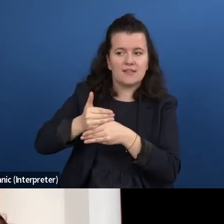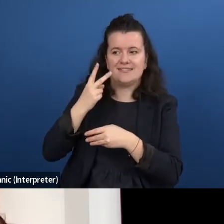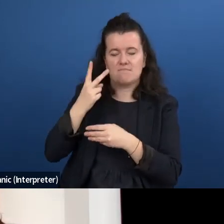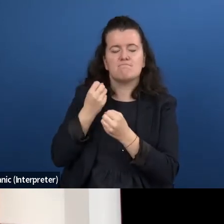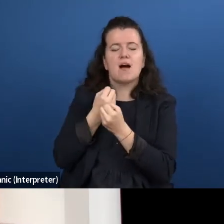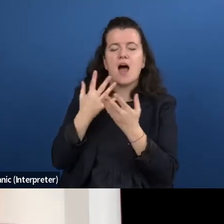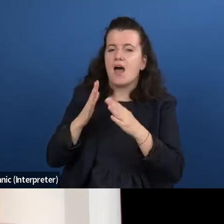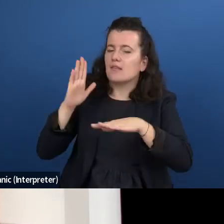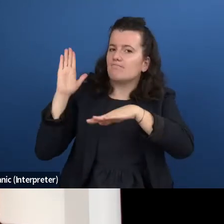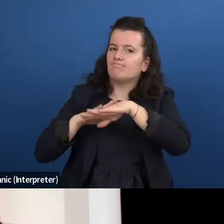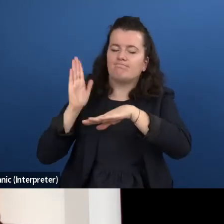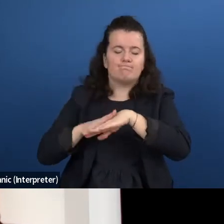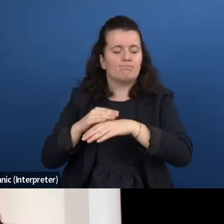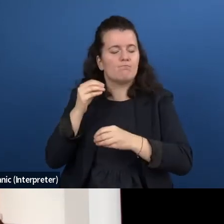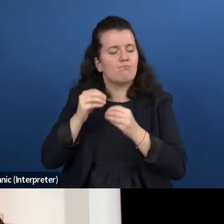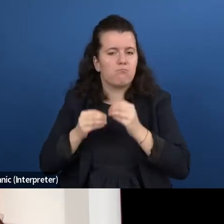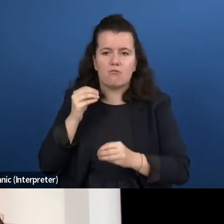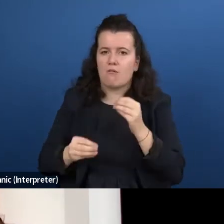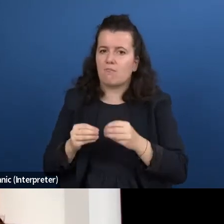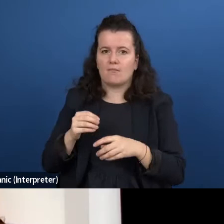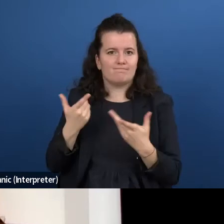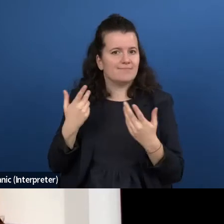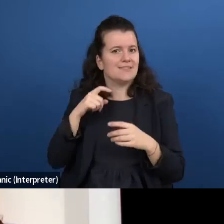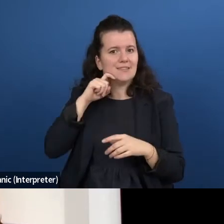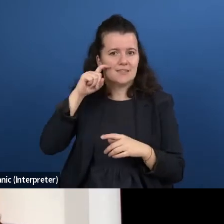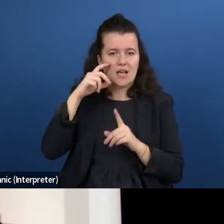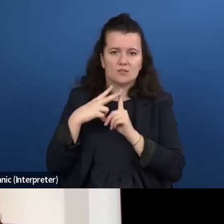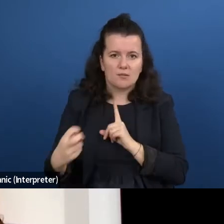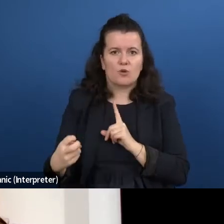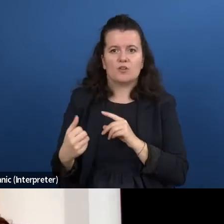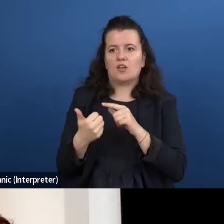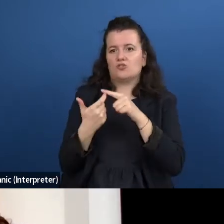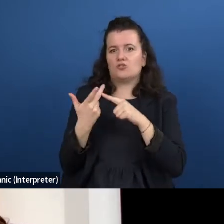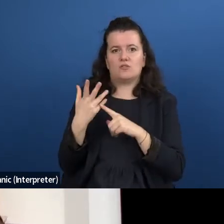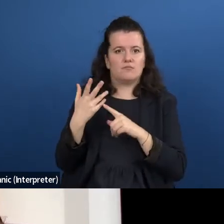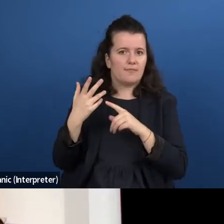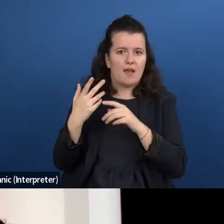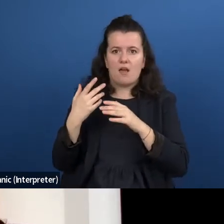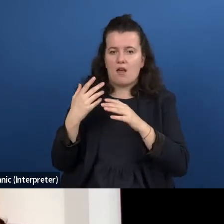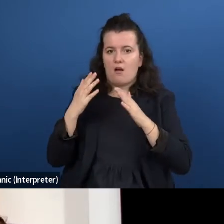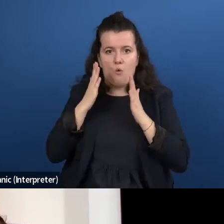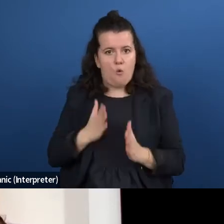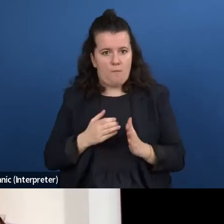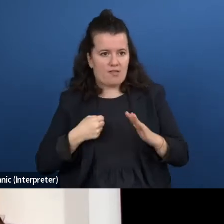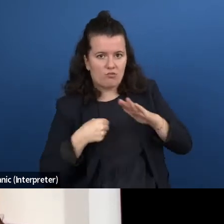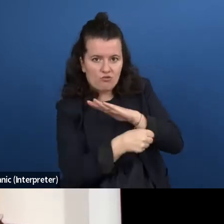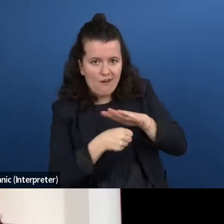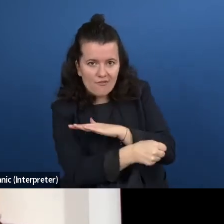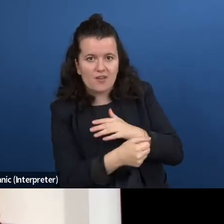We worked with freelance experts, forensic experts, philosophers, a very famous Spanish film director